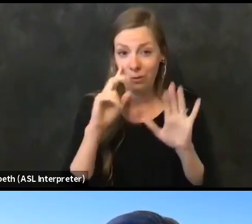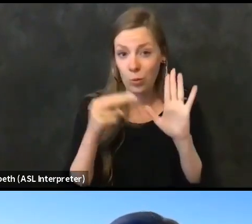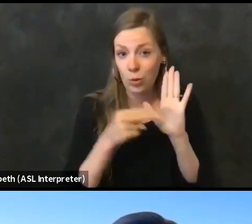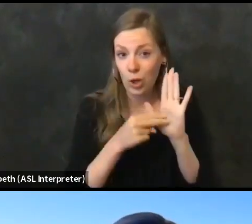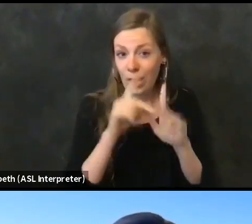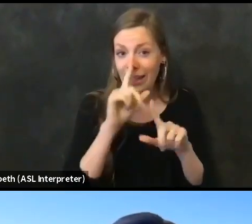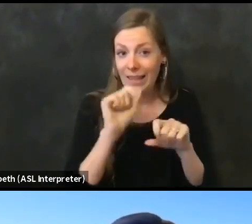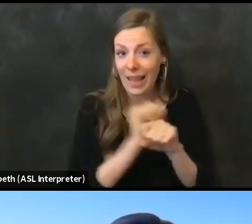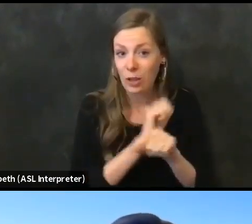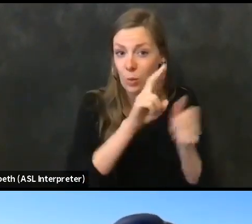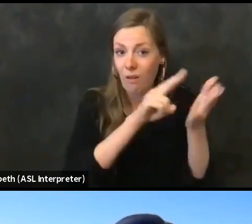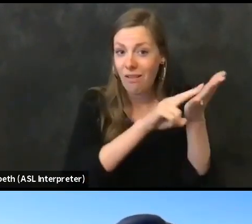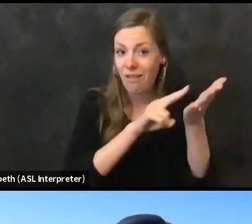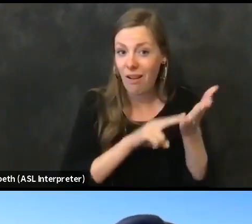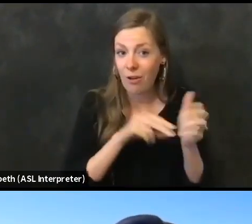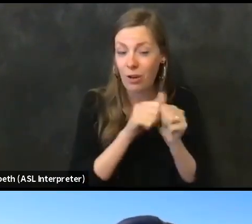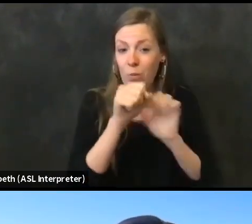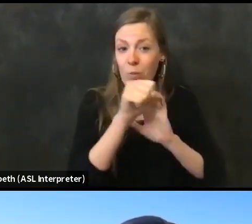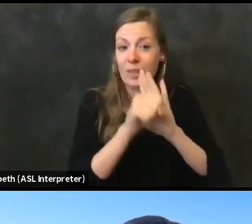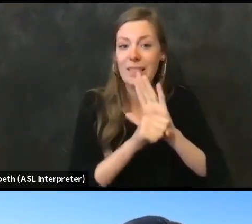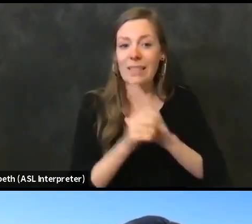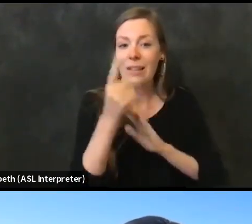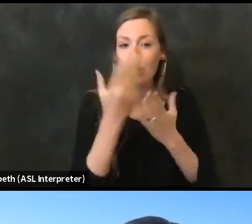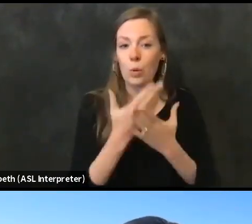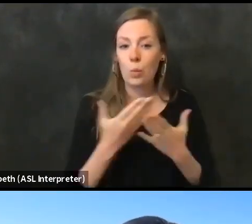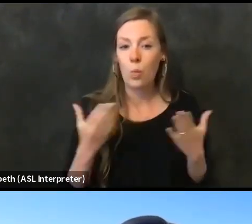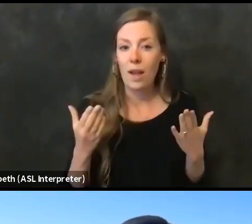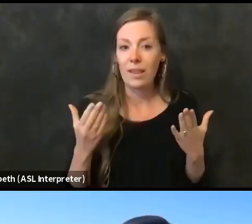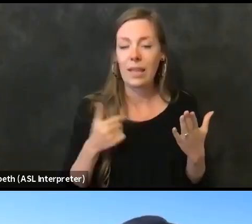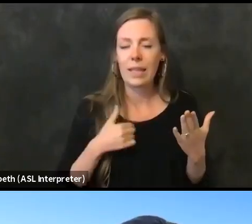contract with the state, the one thing that's that I feel confident that this is